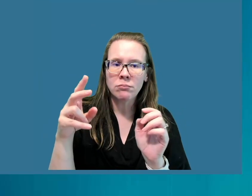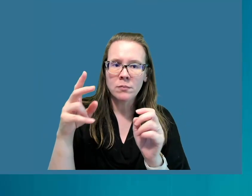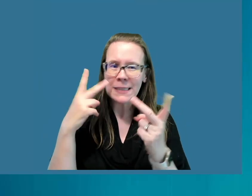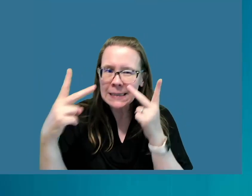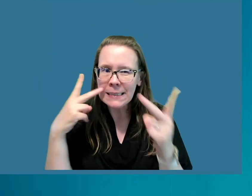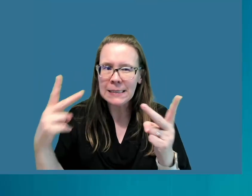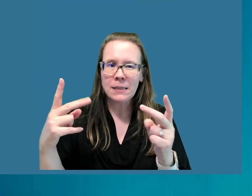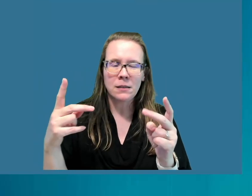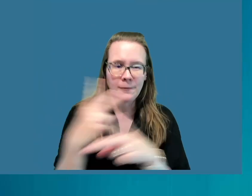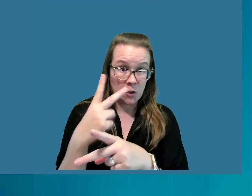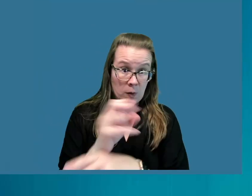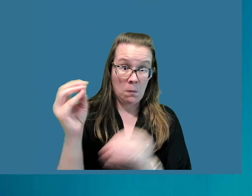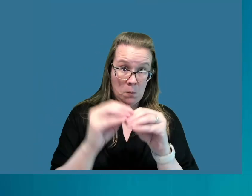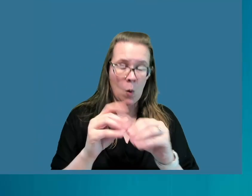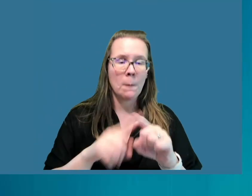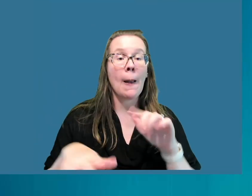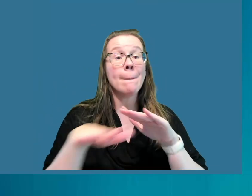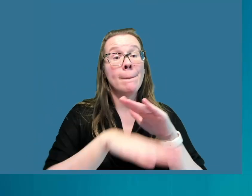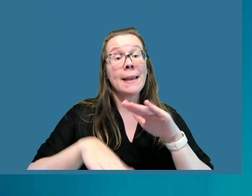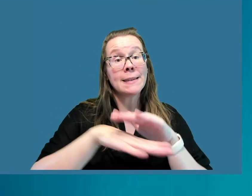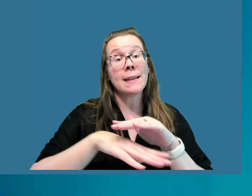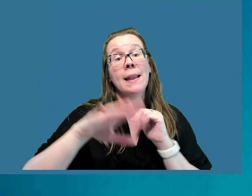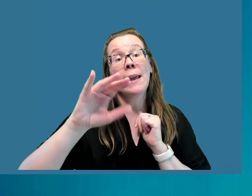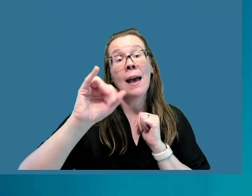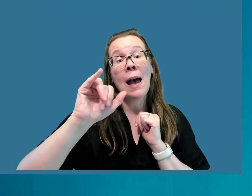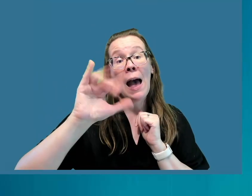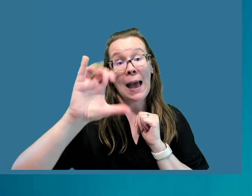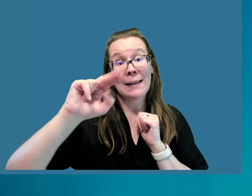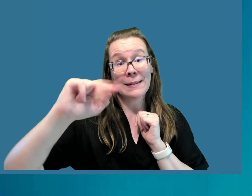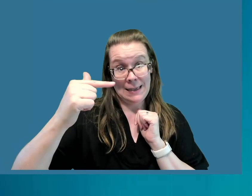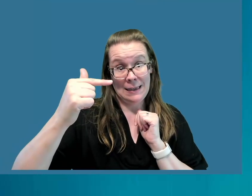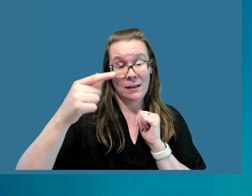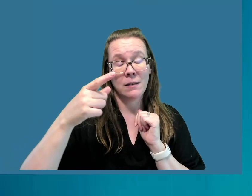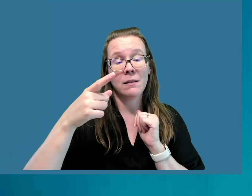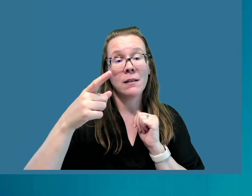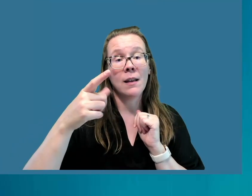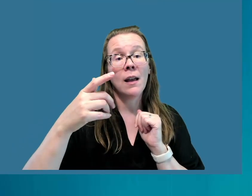here. You can read--you can do a Google search and find more. But the basic concept is that